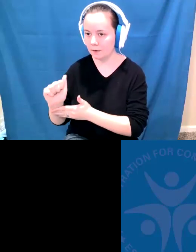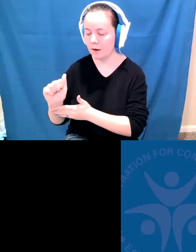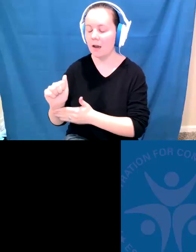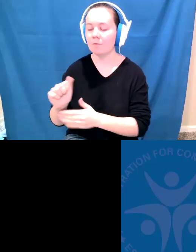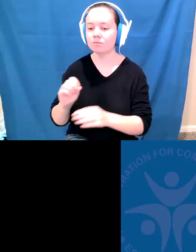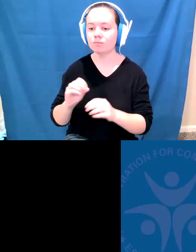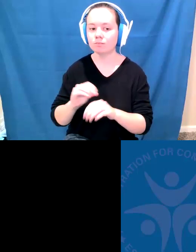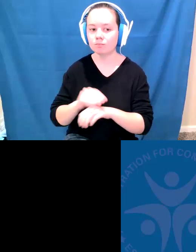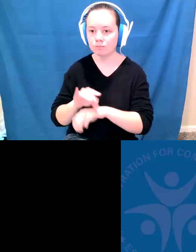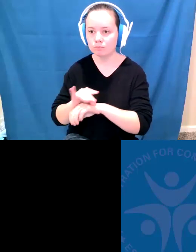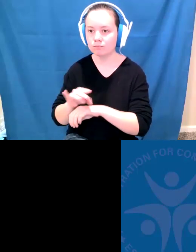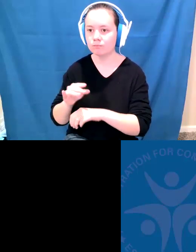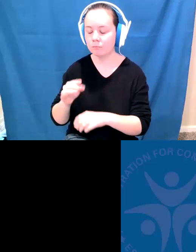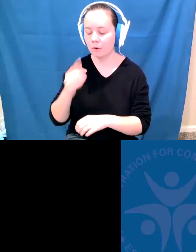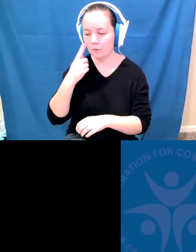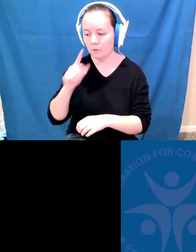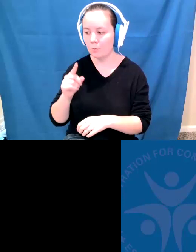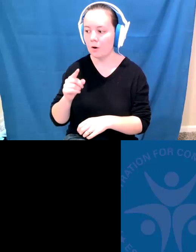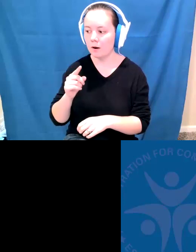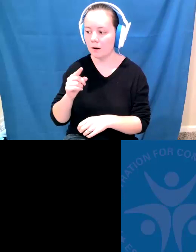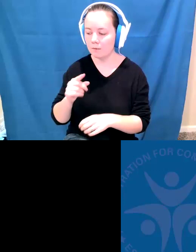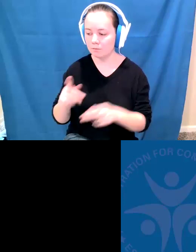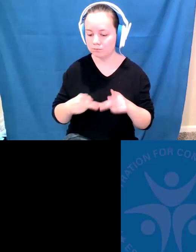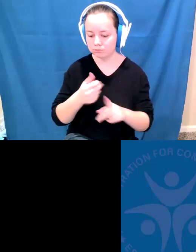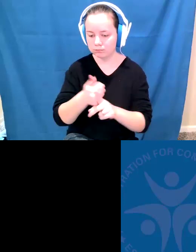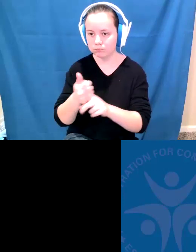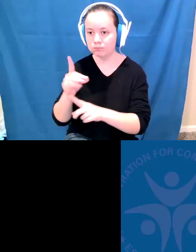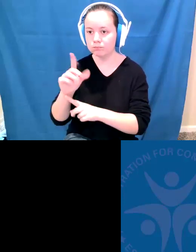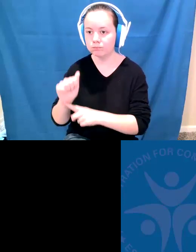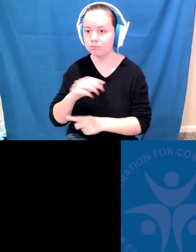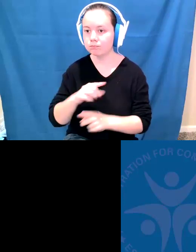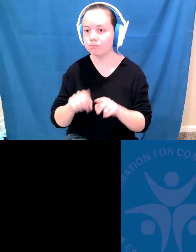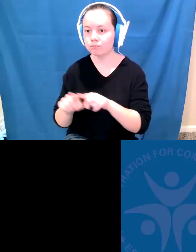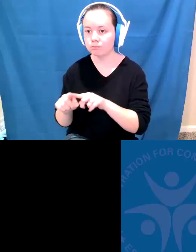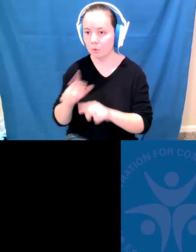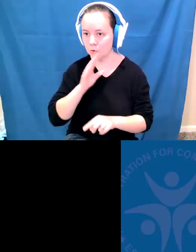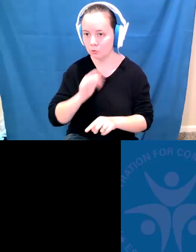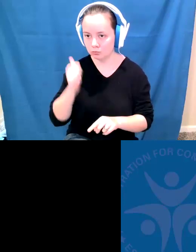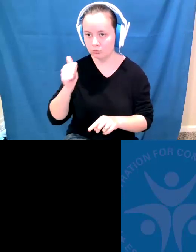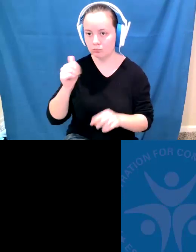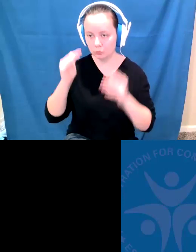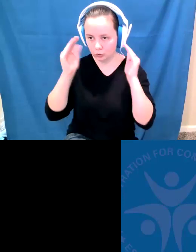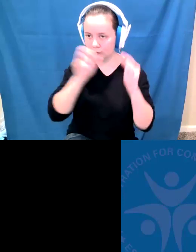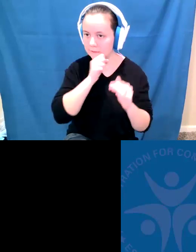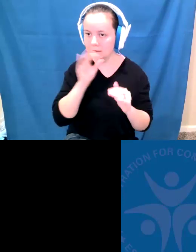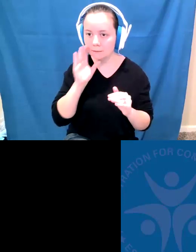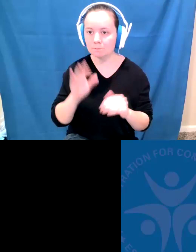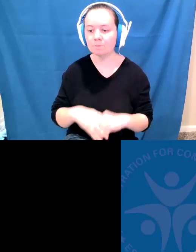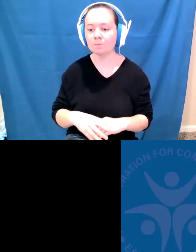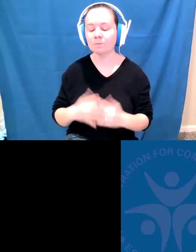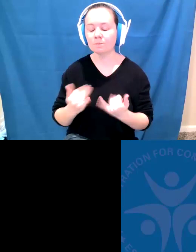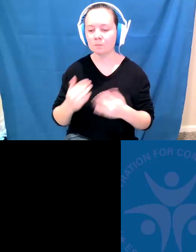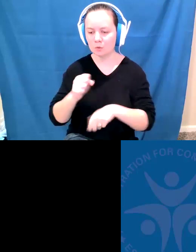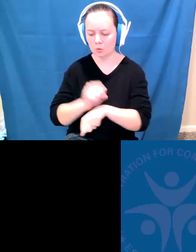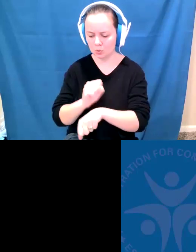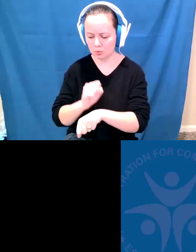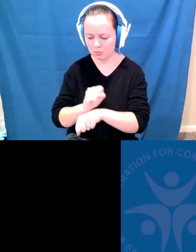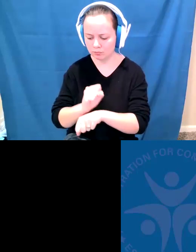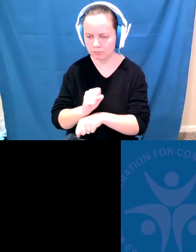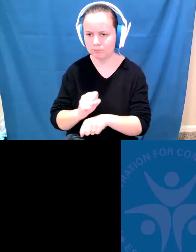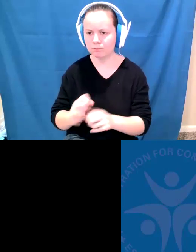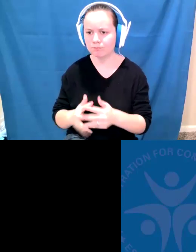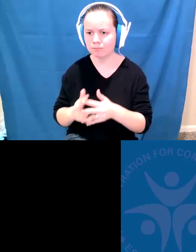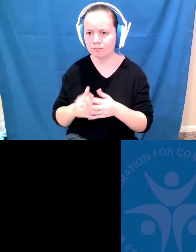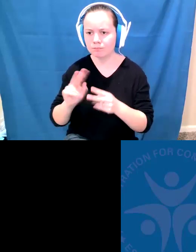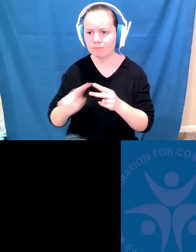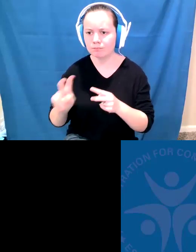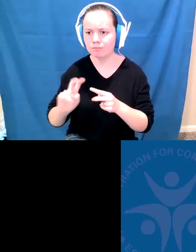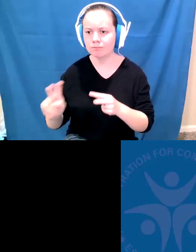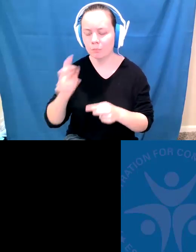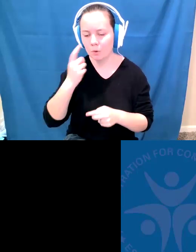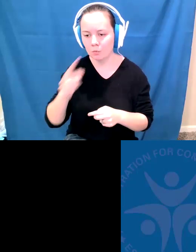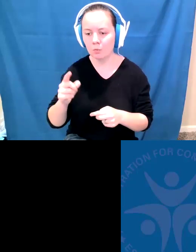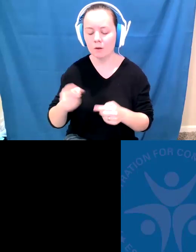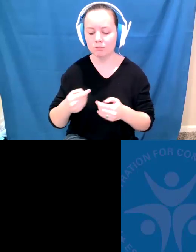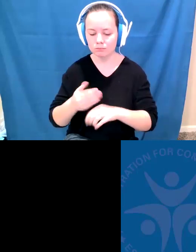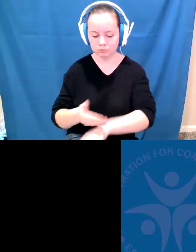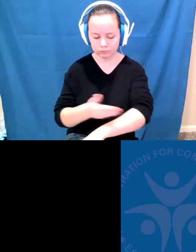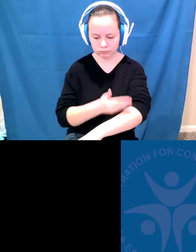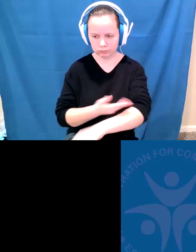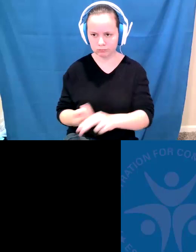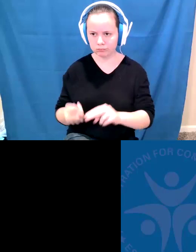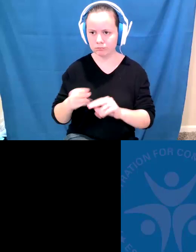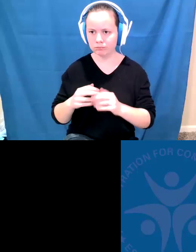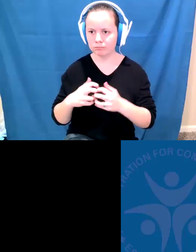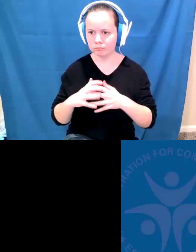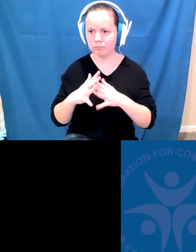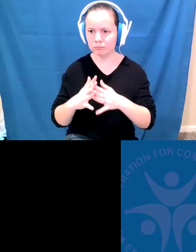Alison is a lifelong advocate for community living, who has worked tirelessly at the forefront of national efforts to expand the home and community-based services that make community living possible for so many.